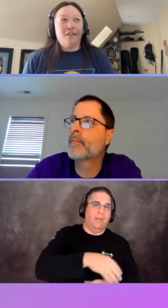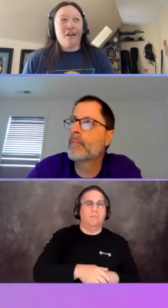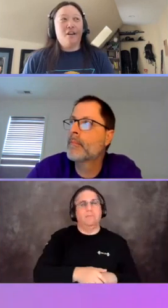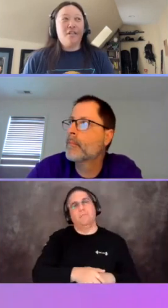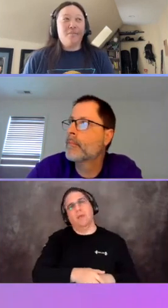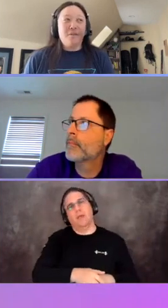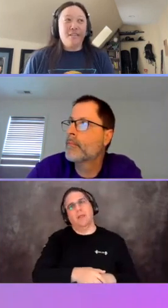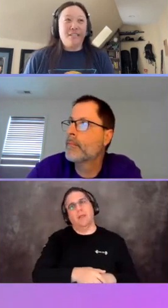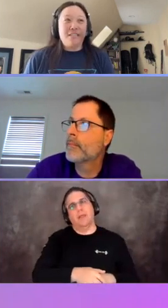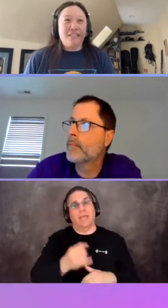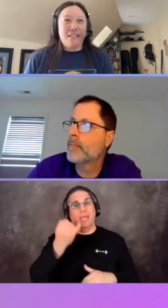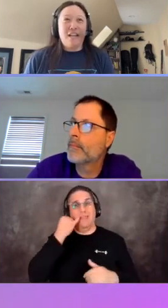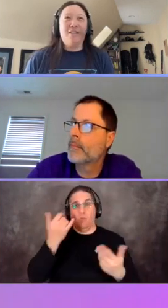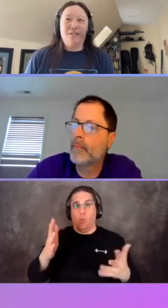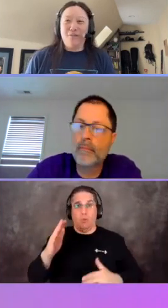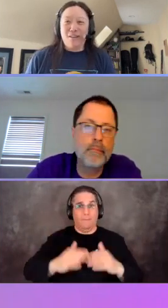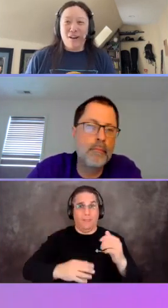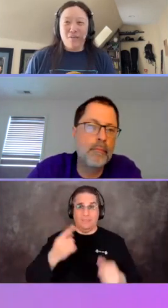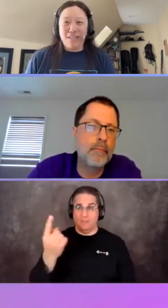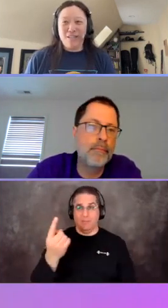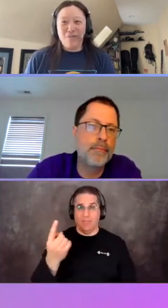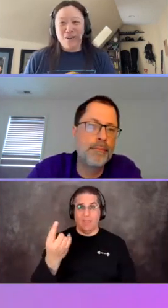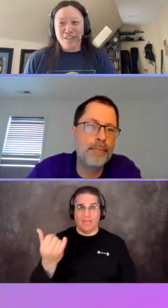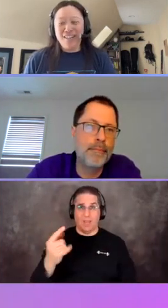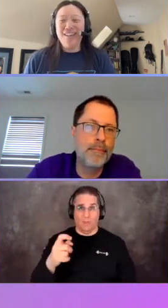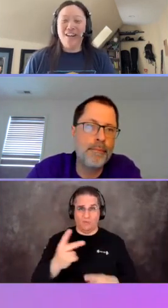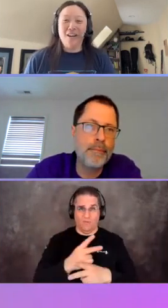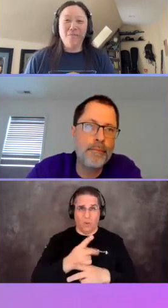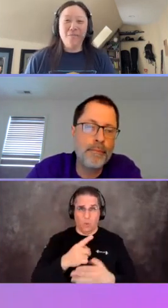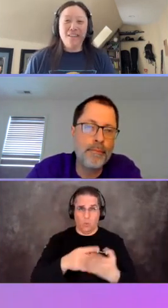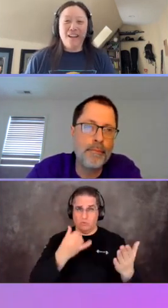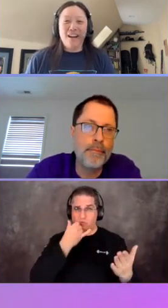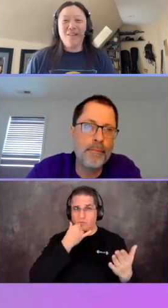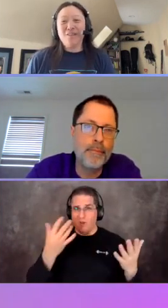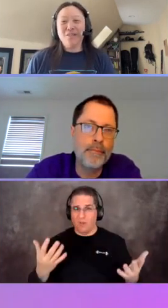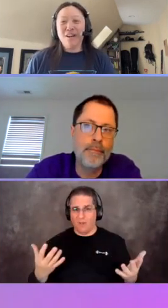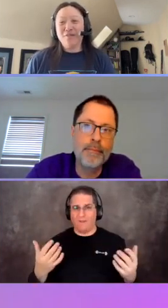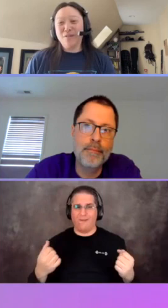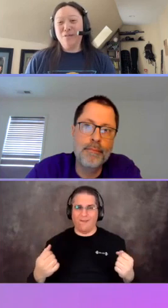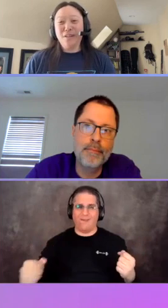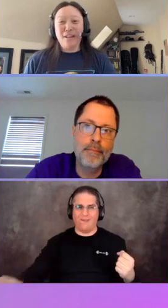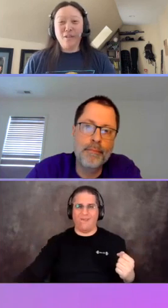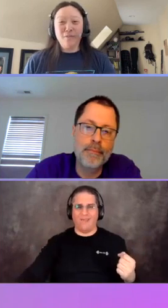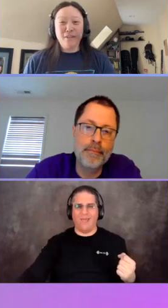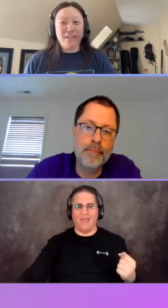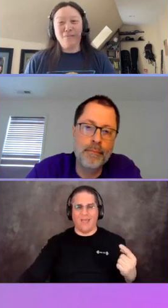focus. There are definitely cases if you wanna figure out is this something that should move your users focus pick or is